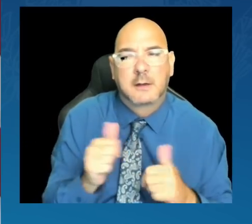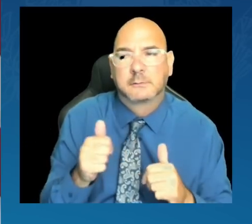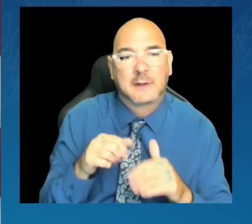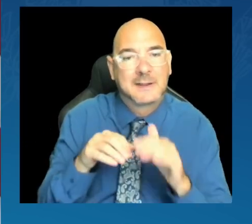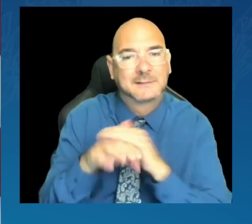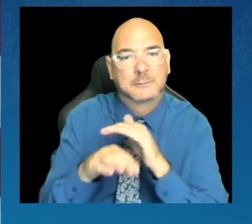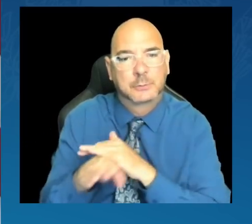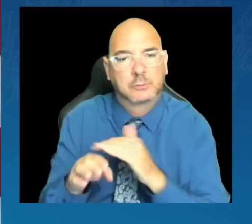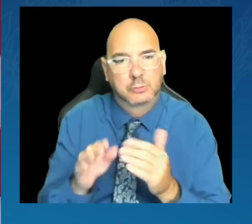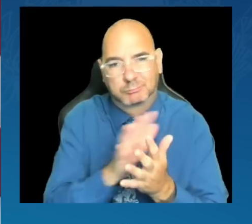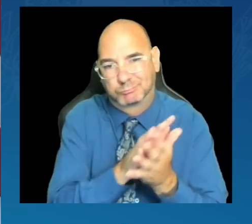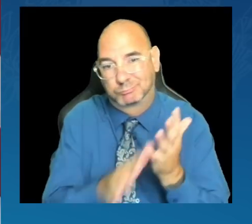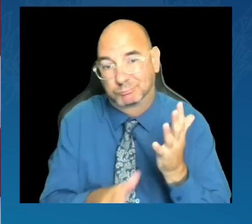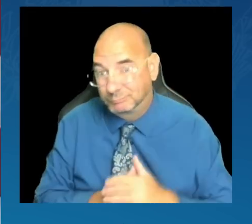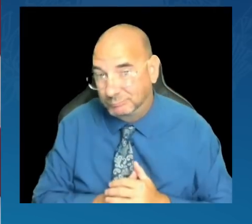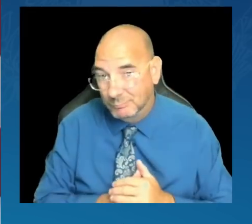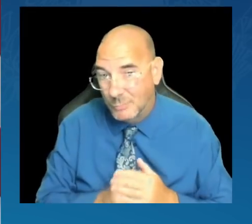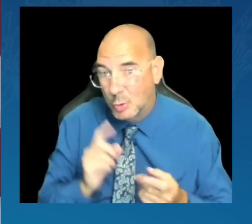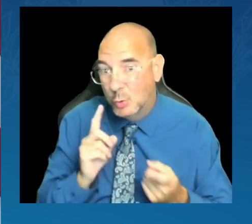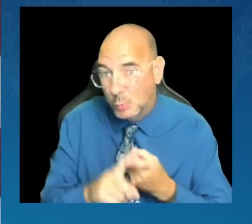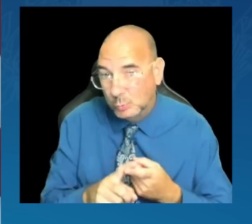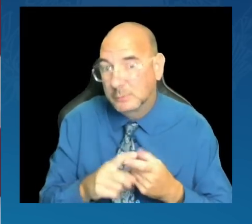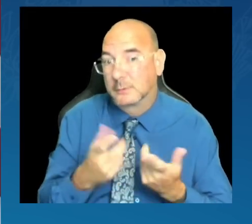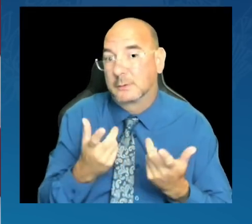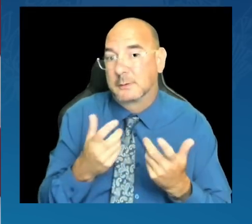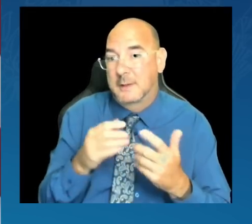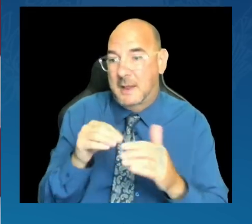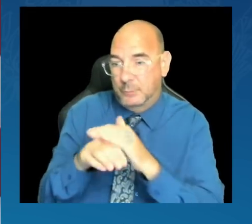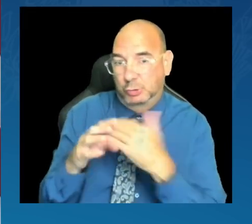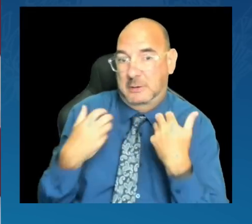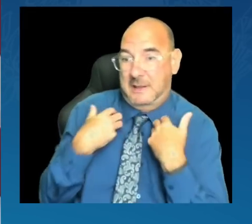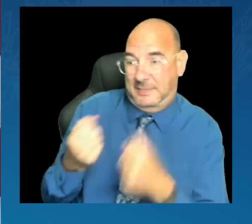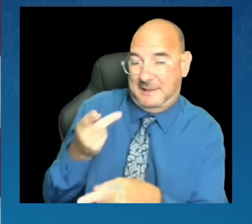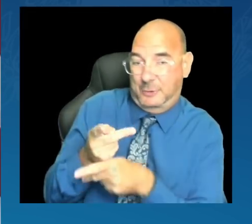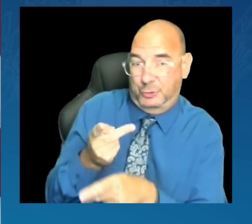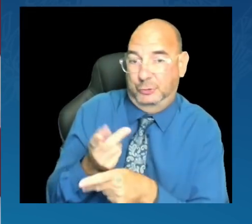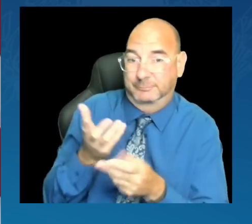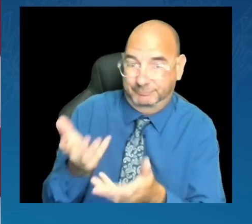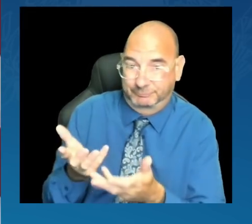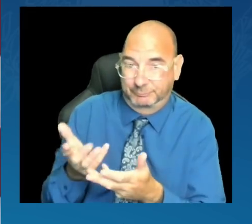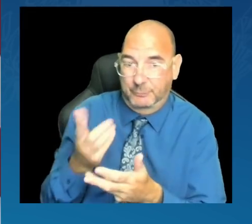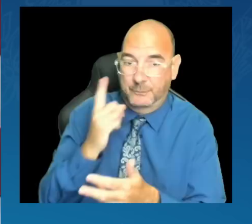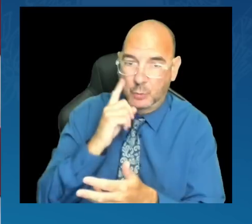to reproductive healthcare that would allow her to choose what happens to her body.